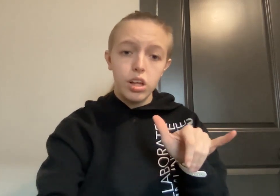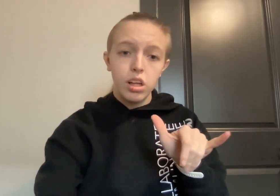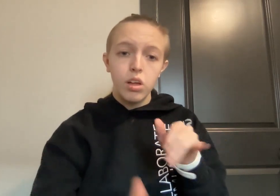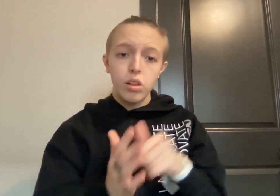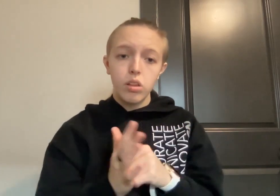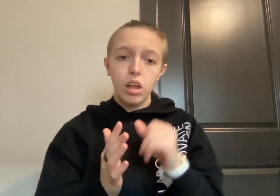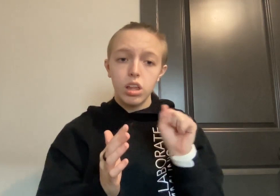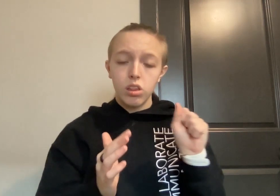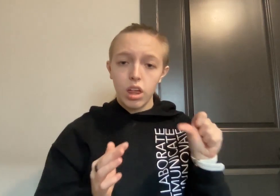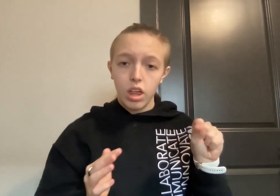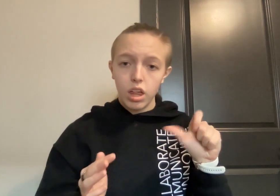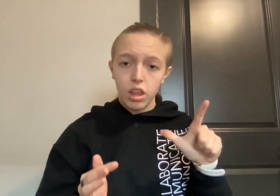view with ASL